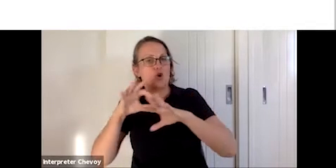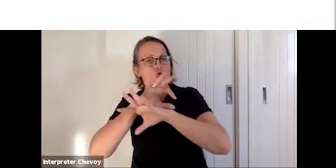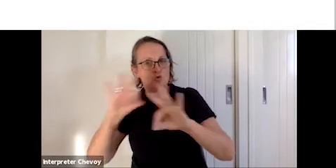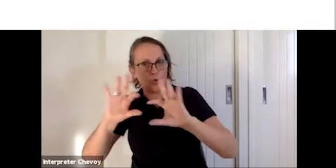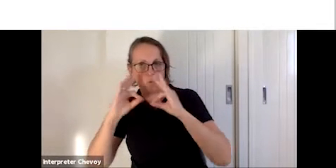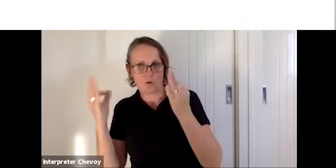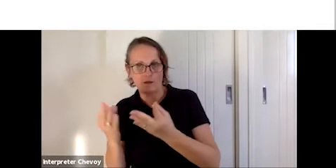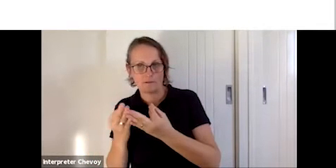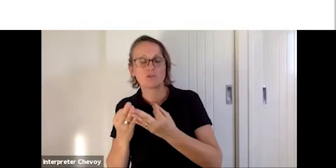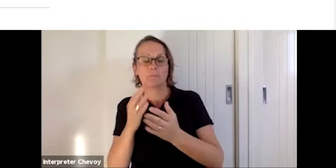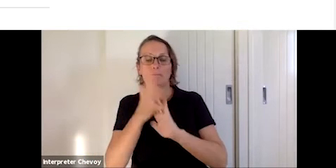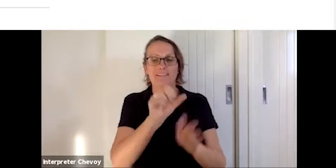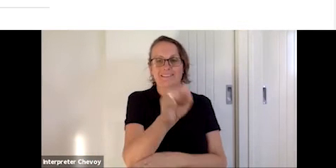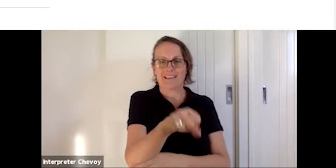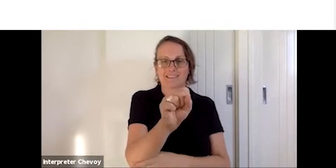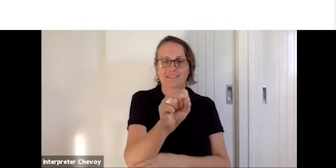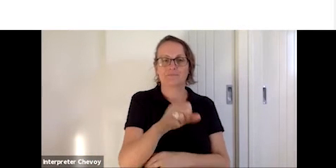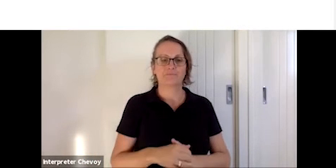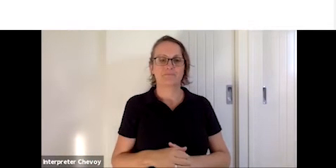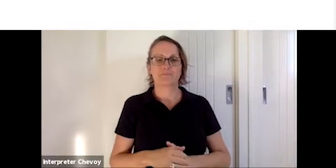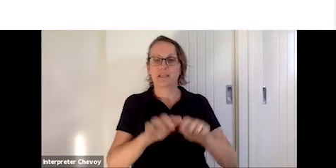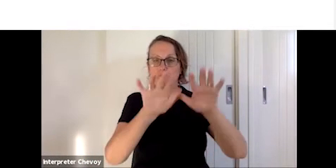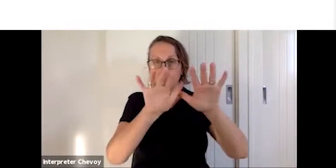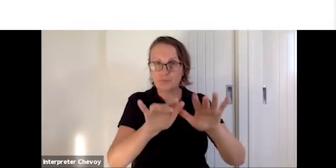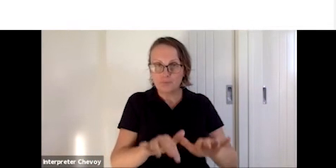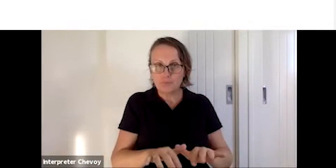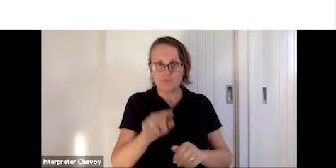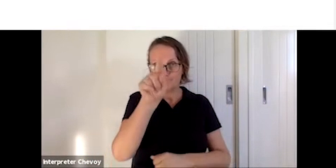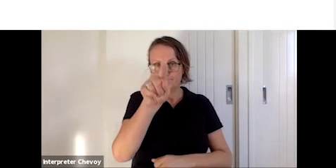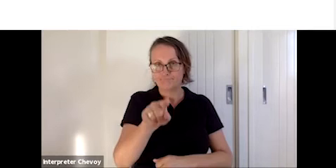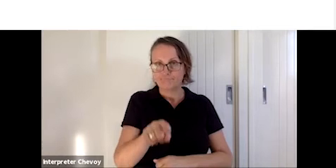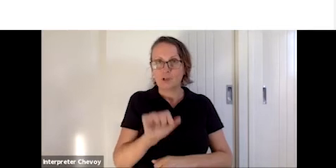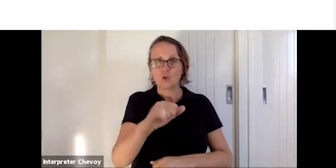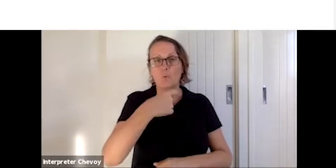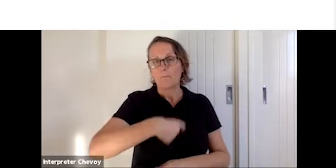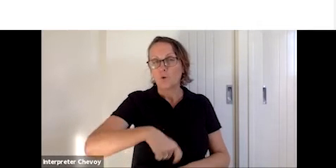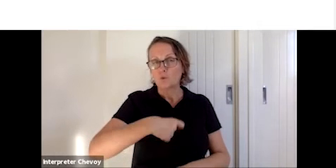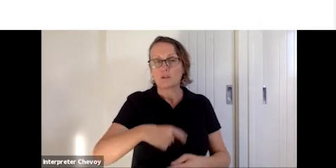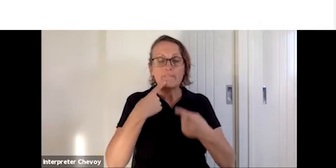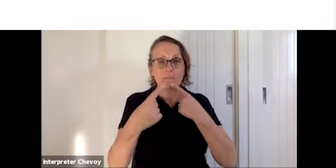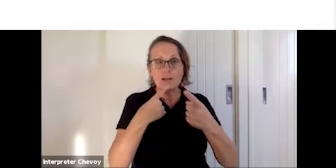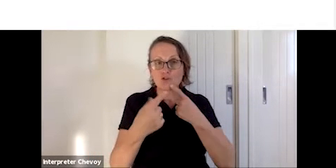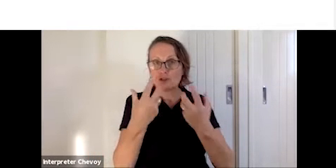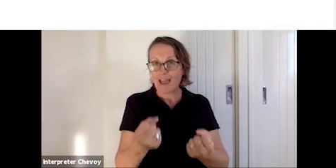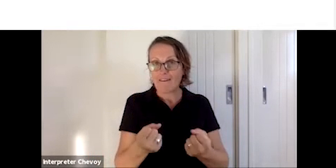"yes". This is where you'd put in your personal information. "Are you an Australian citizen or